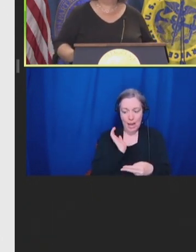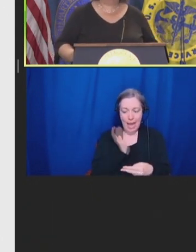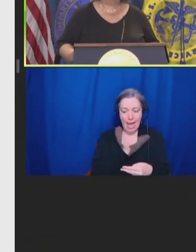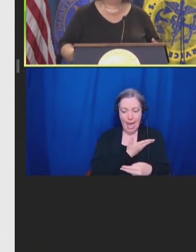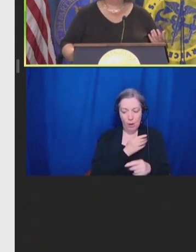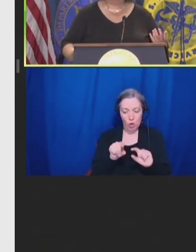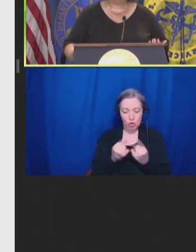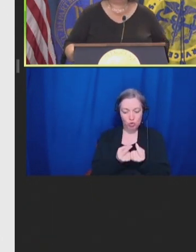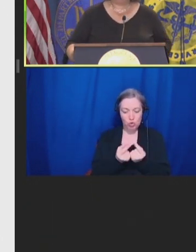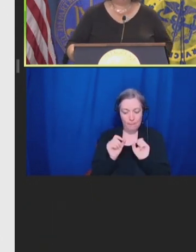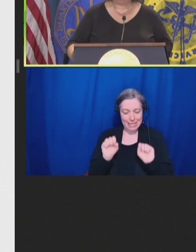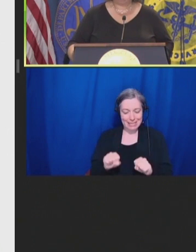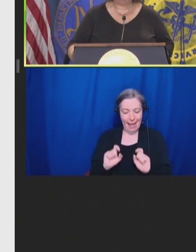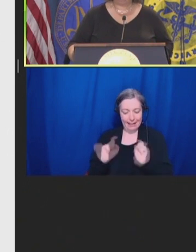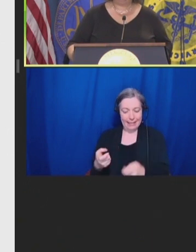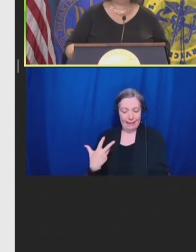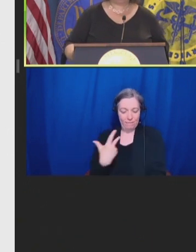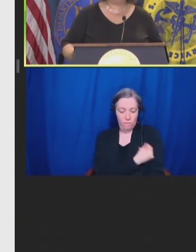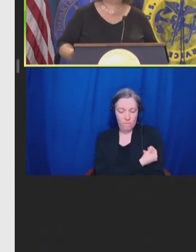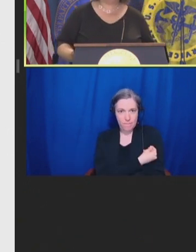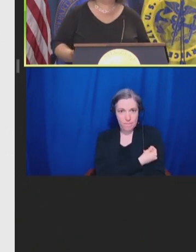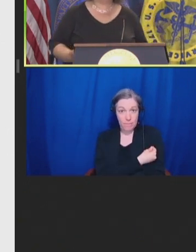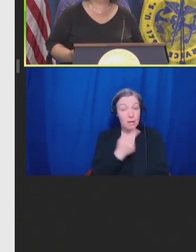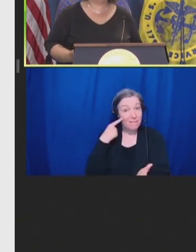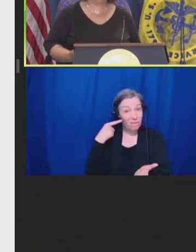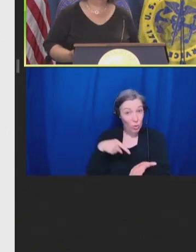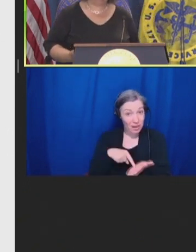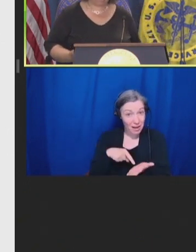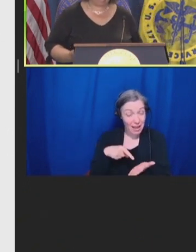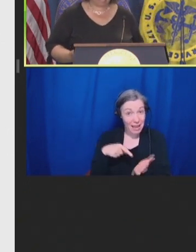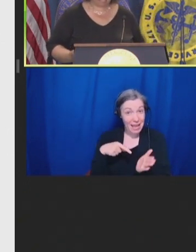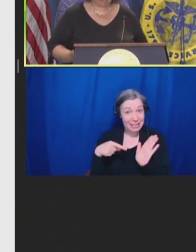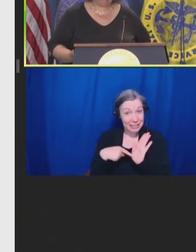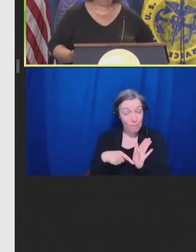We really looked at pharmacists, and they took on a large role in those vaccination efforts.